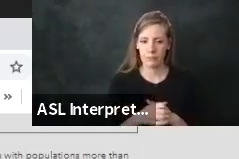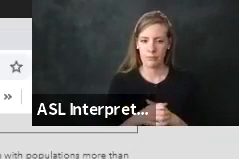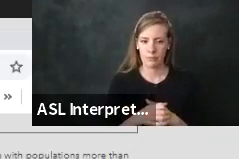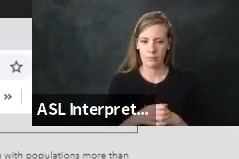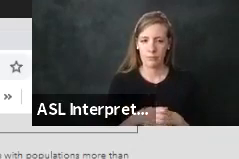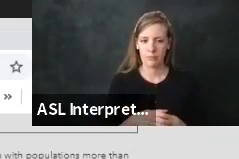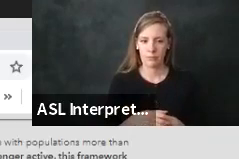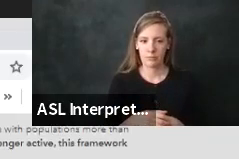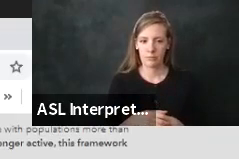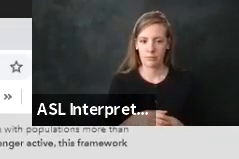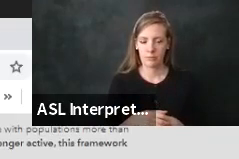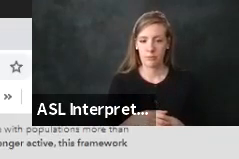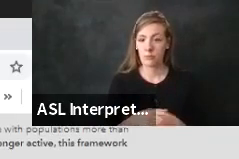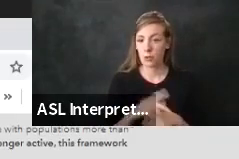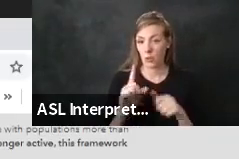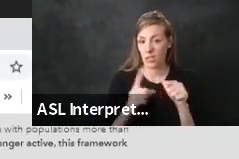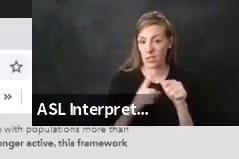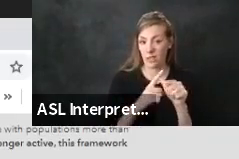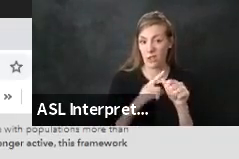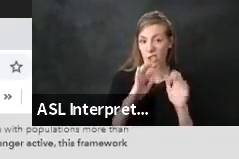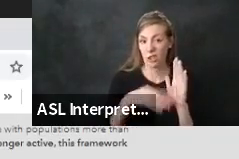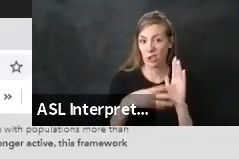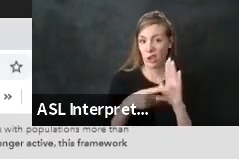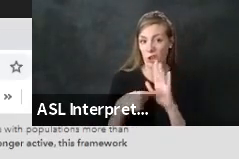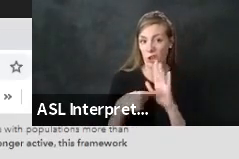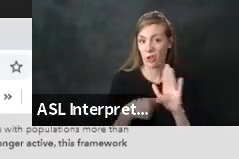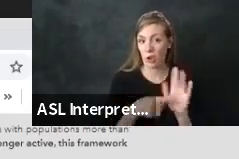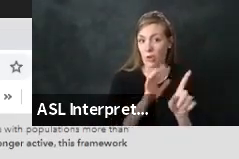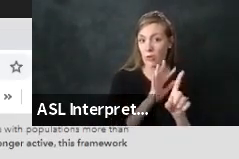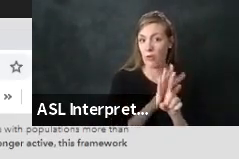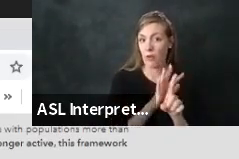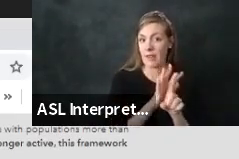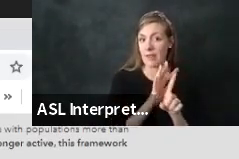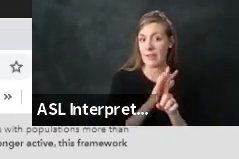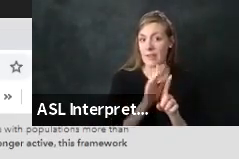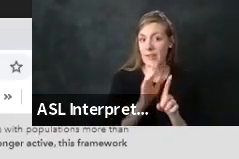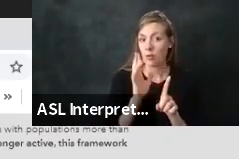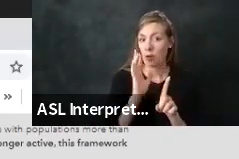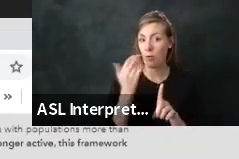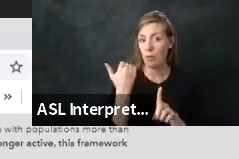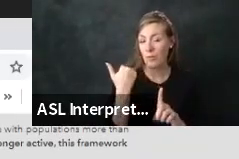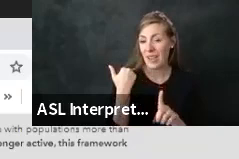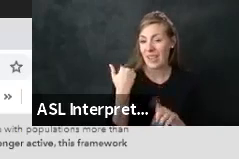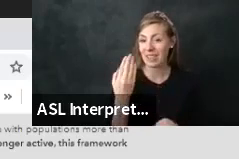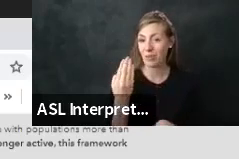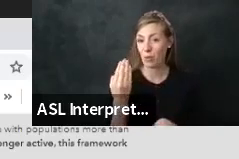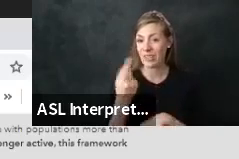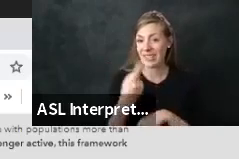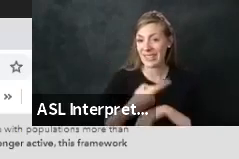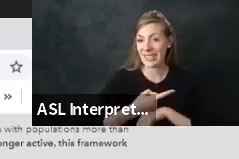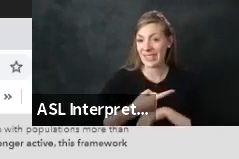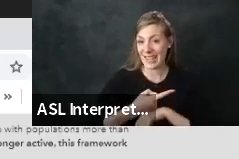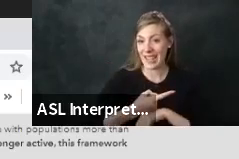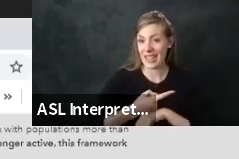And so this first chart is showing trends in our case rate over the past 14 days with a seven day leg.